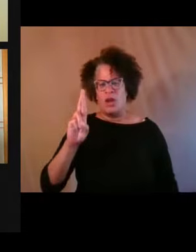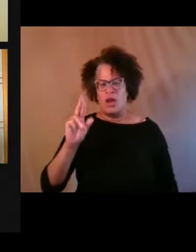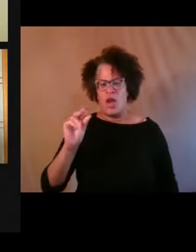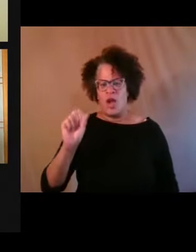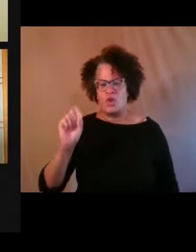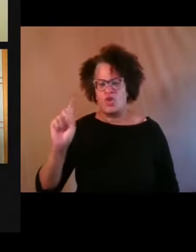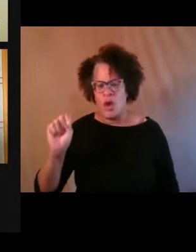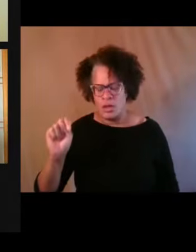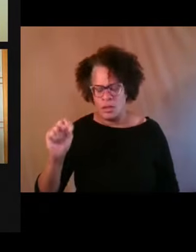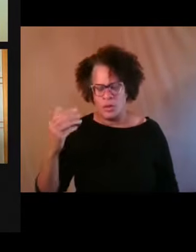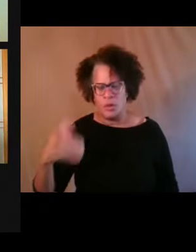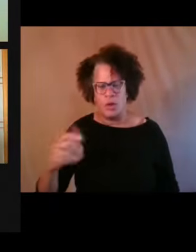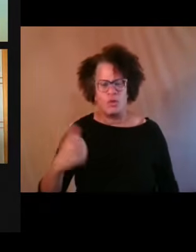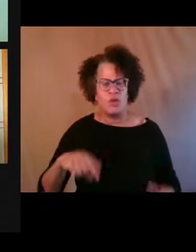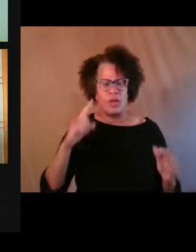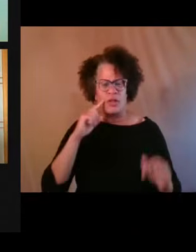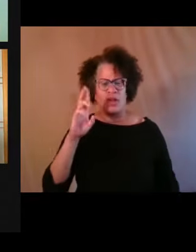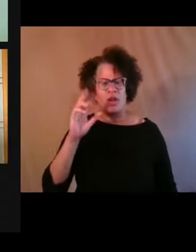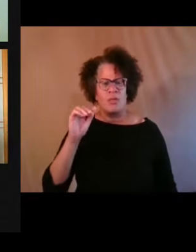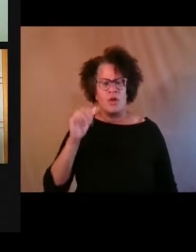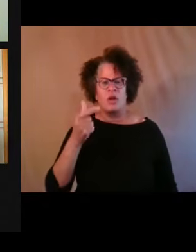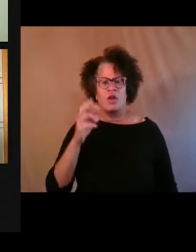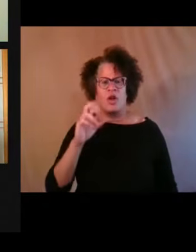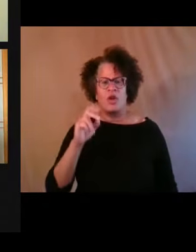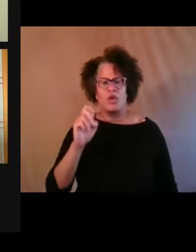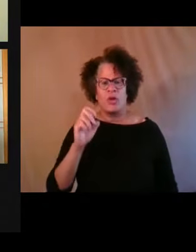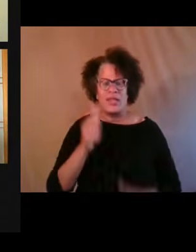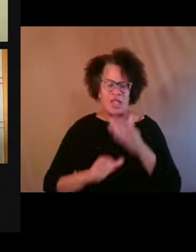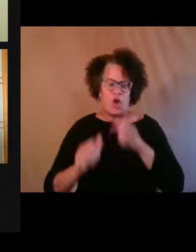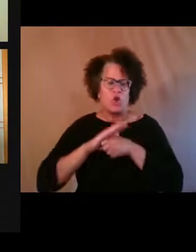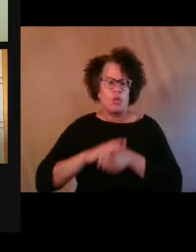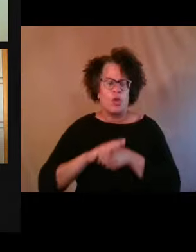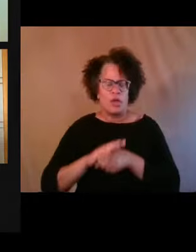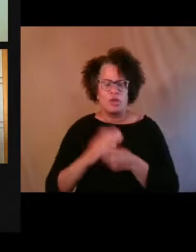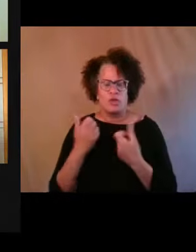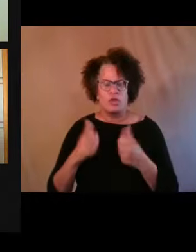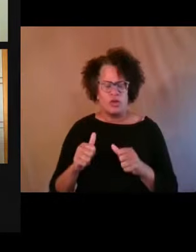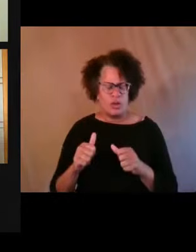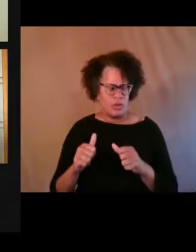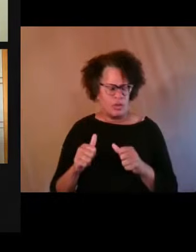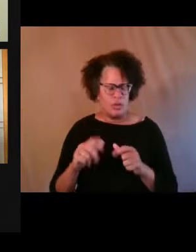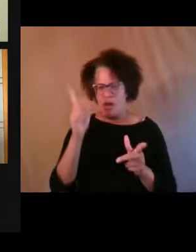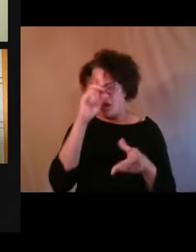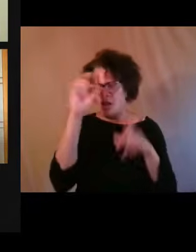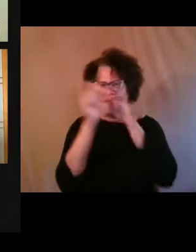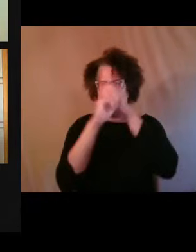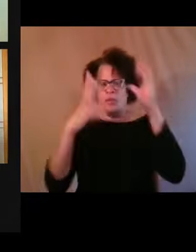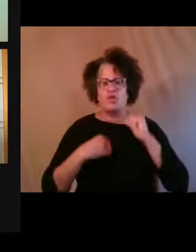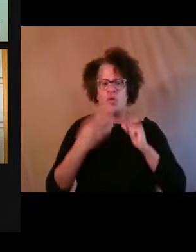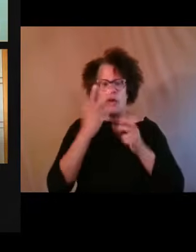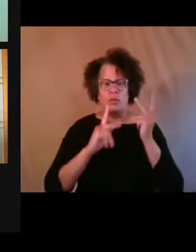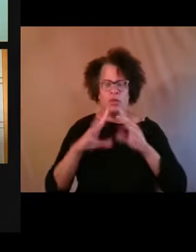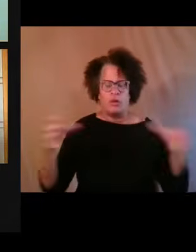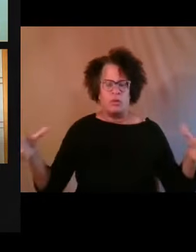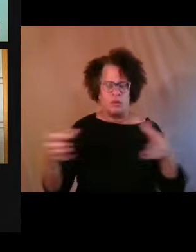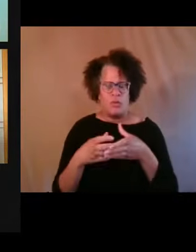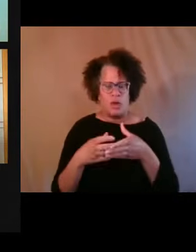when we think about Grace Under Pressure is like being able to name like oftentimes, the image of white folks come together is so triggering.